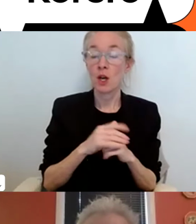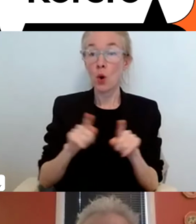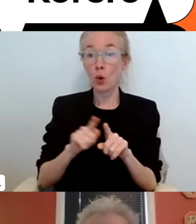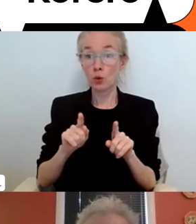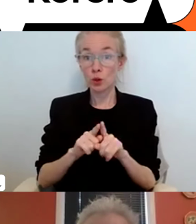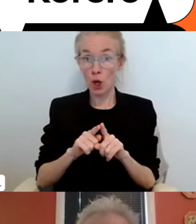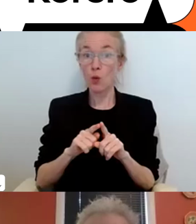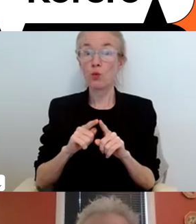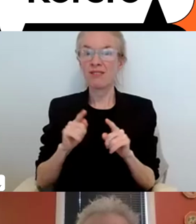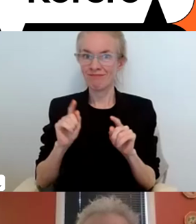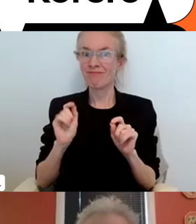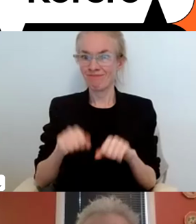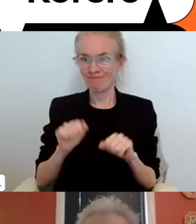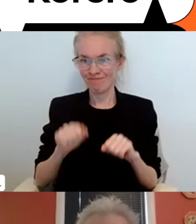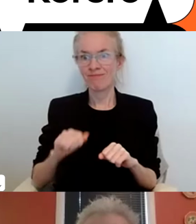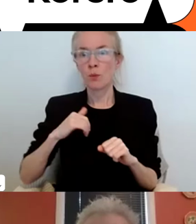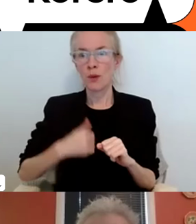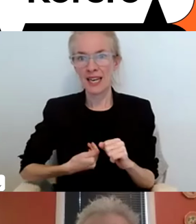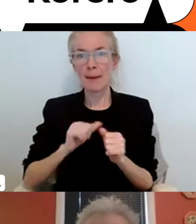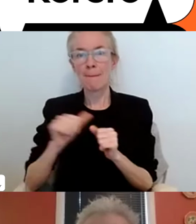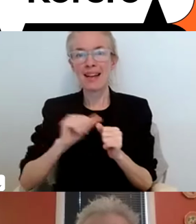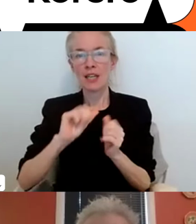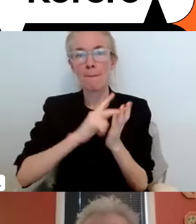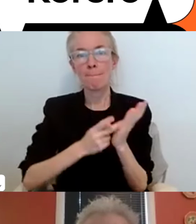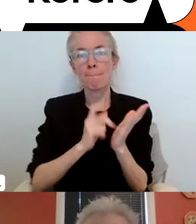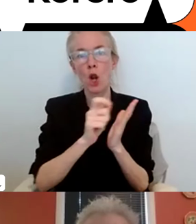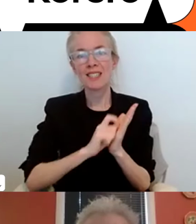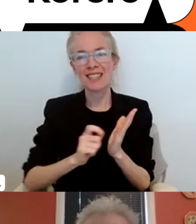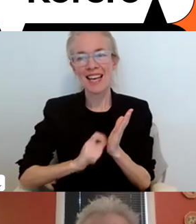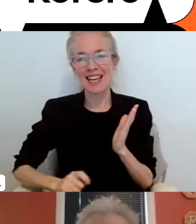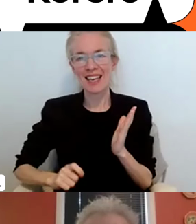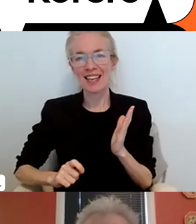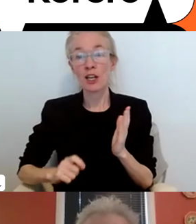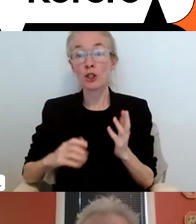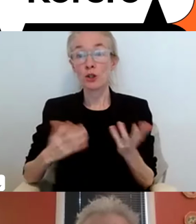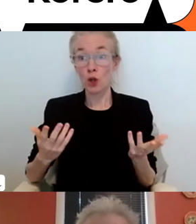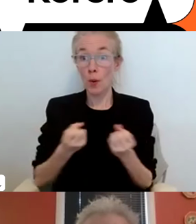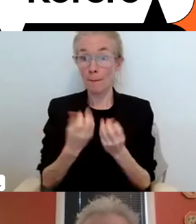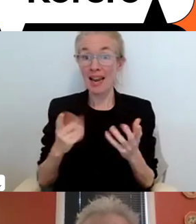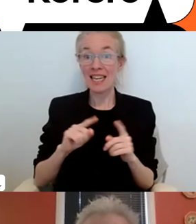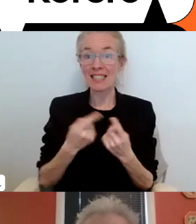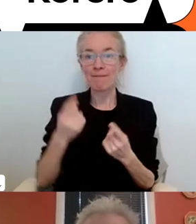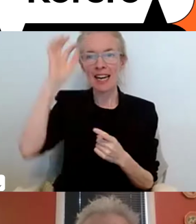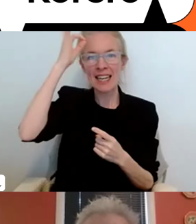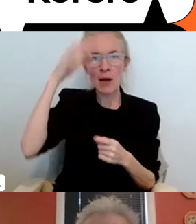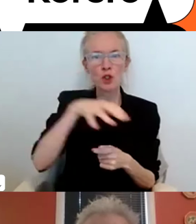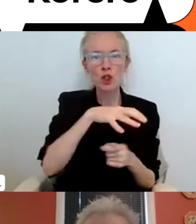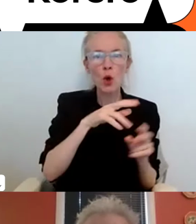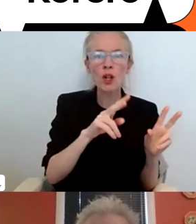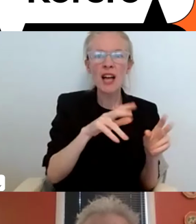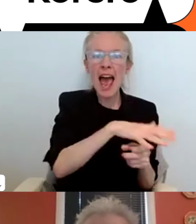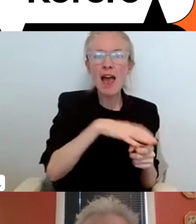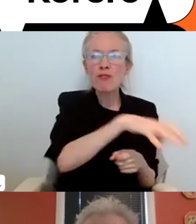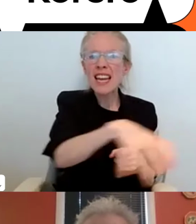of local government areas, that there isn't even a policy to start from. And if you're in local government and you don't have a policy from